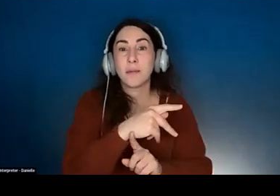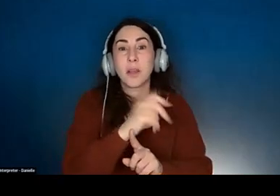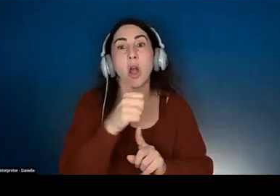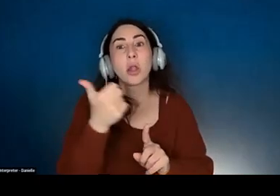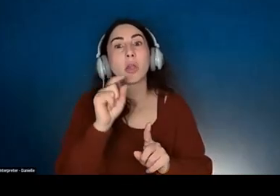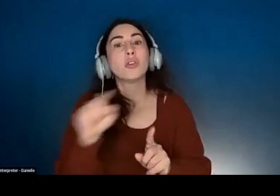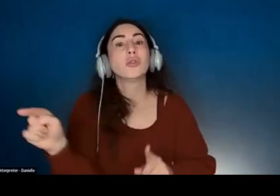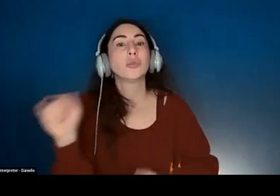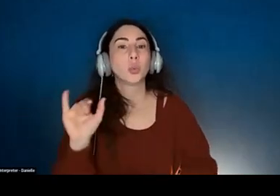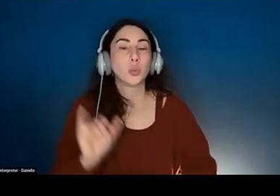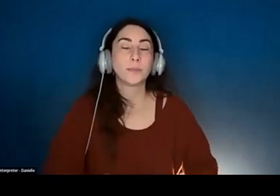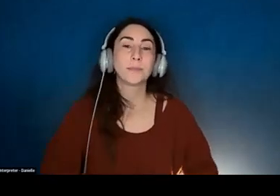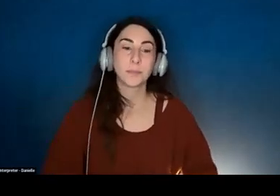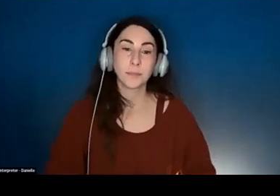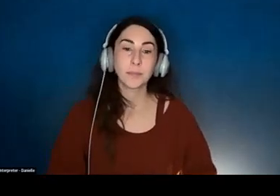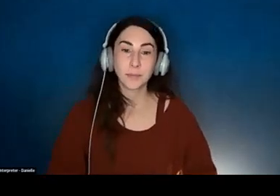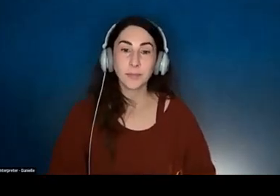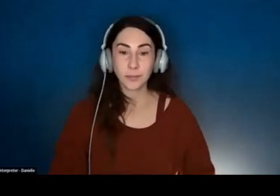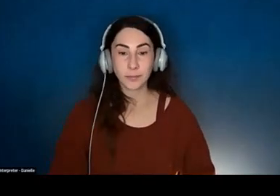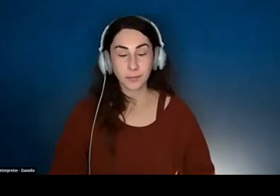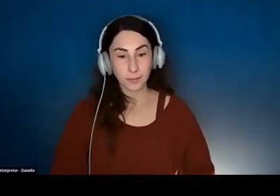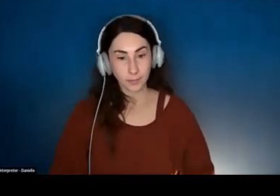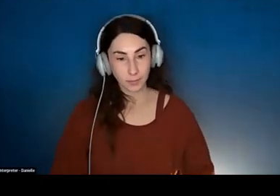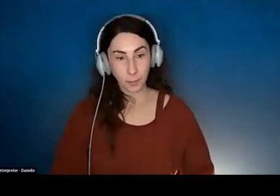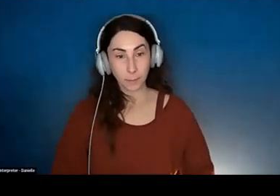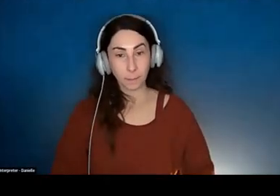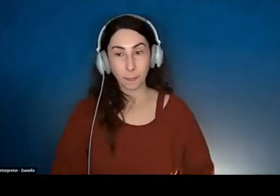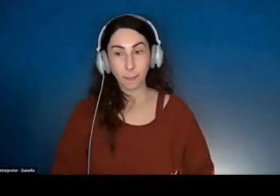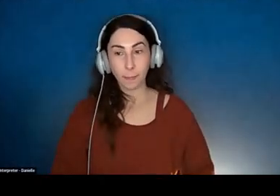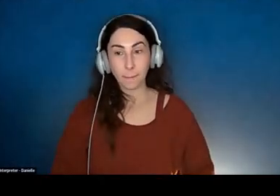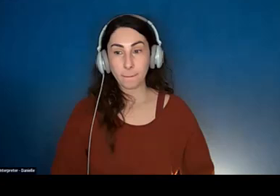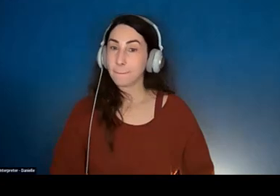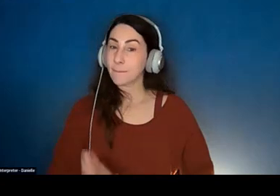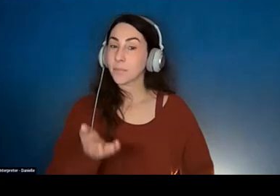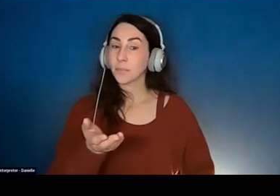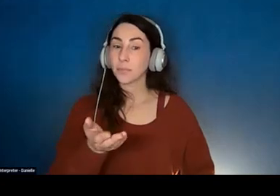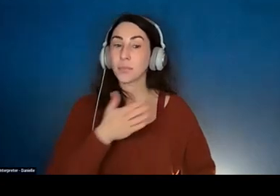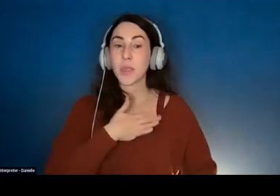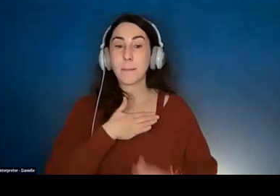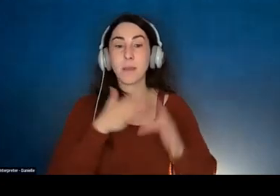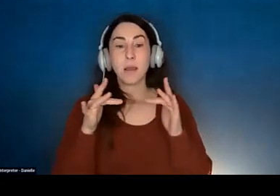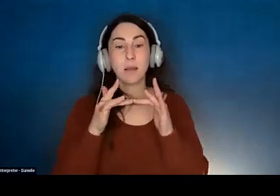So the last slide is just my contact information. I